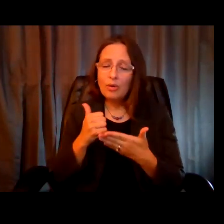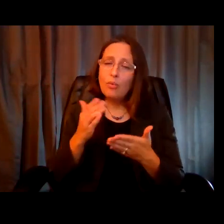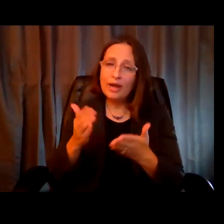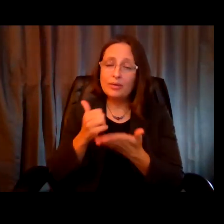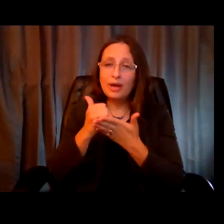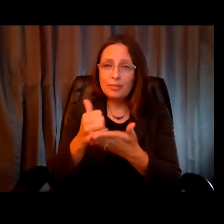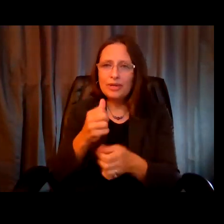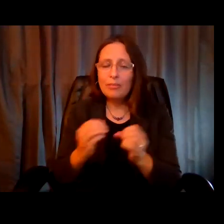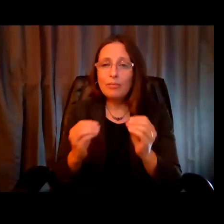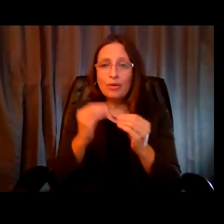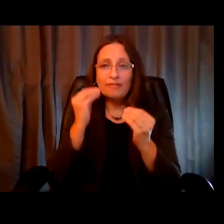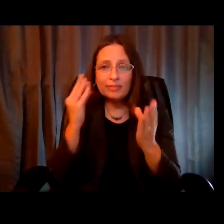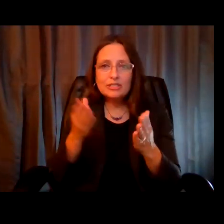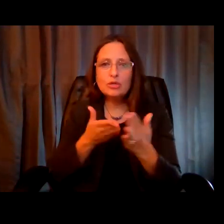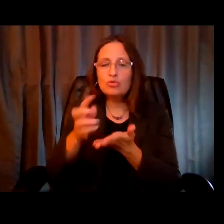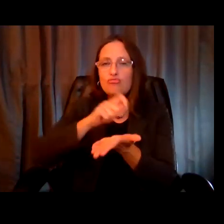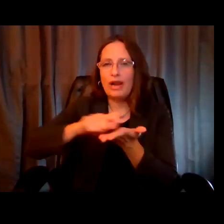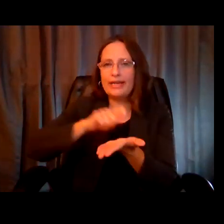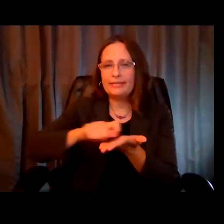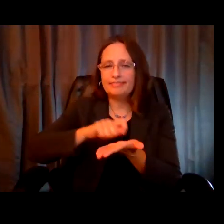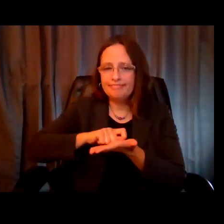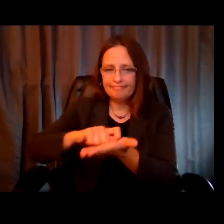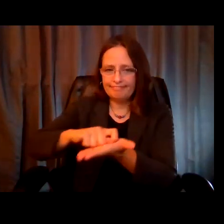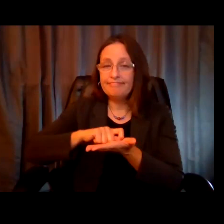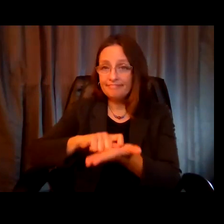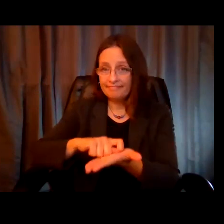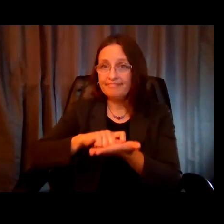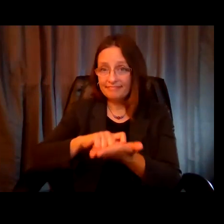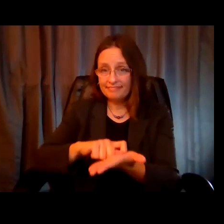The county that's provide those services are listed in the follow up communication.